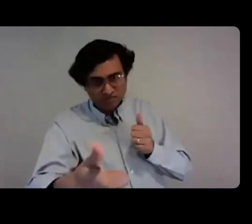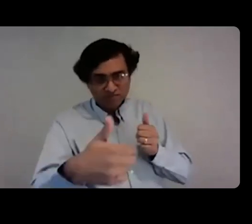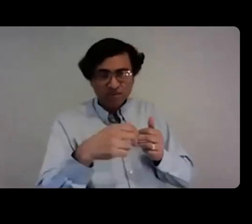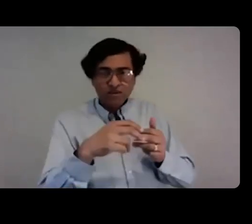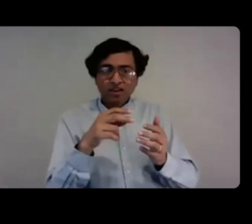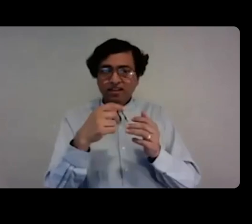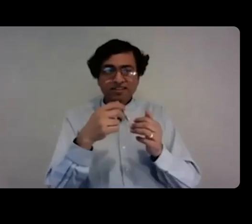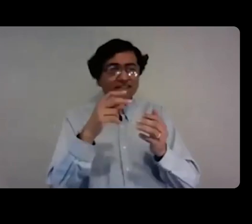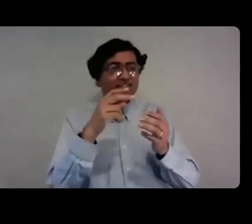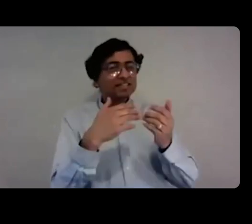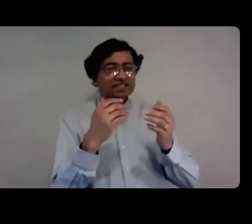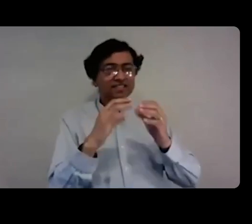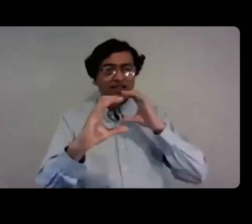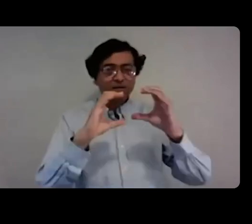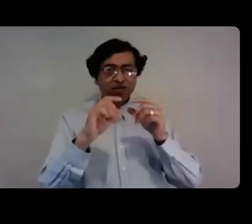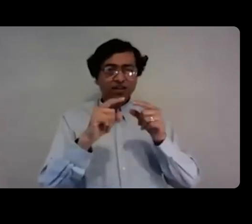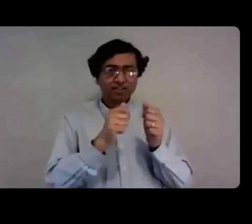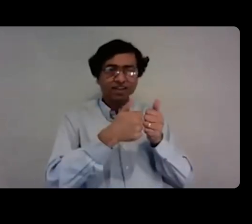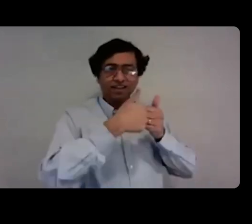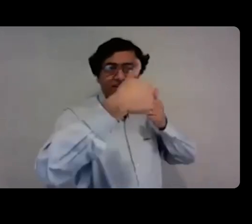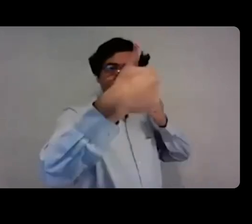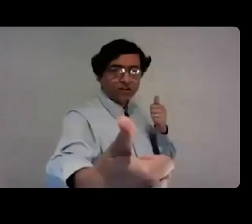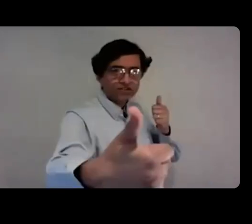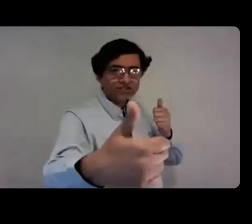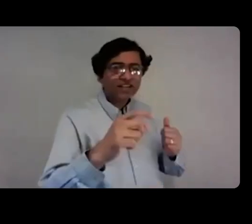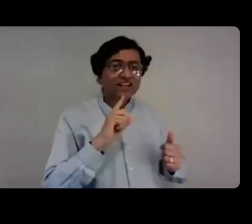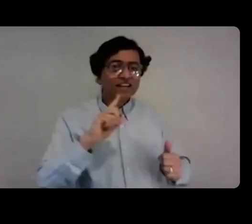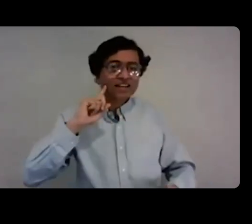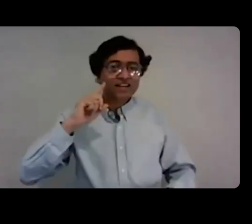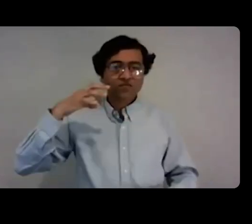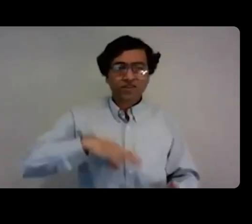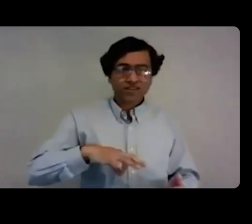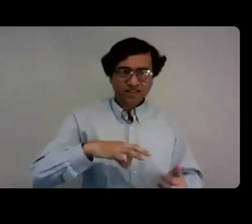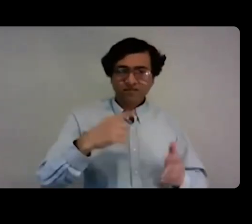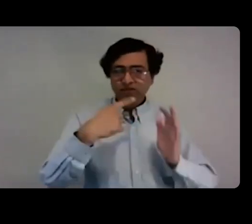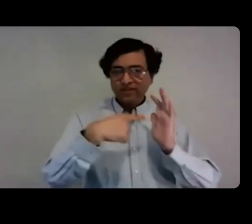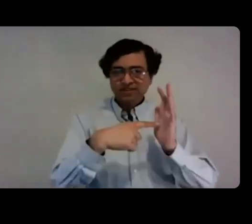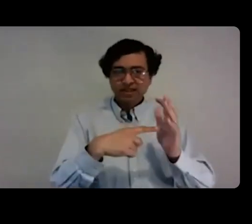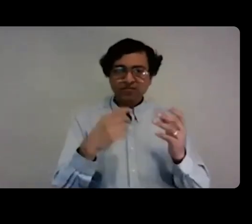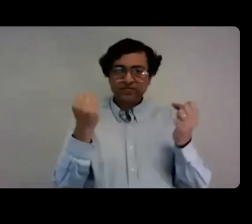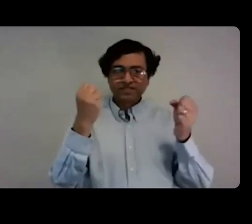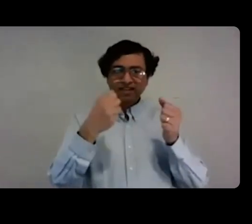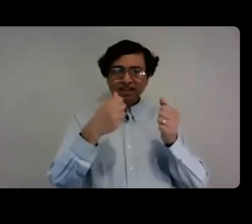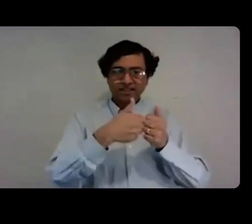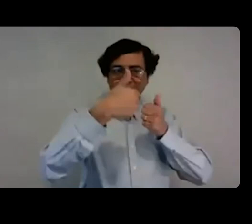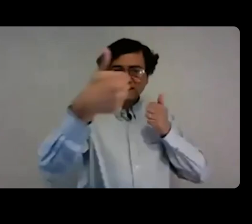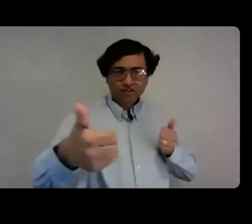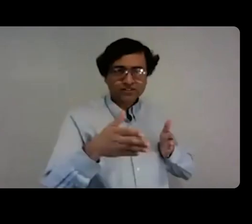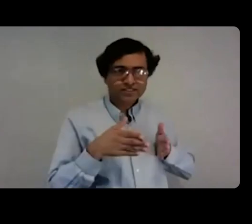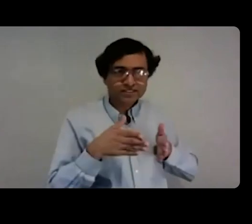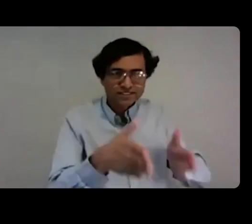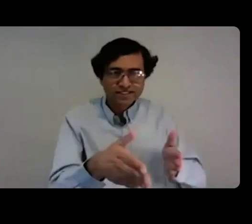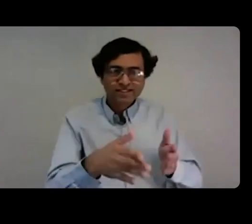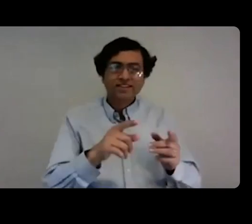captions and signs with distance, deaf people have what is called deaf gain, where